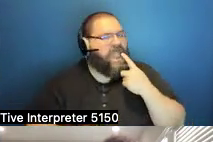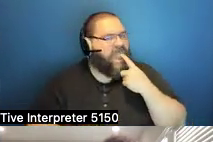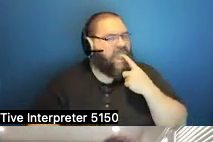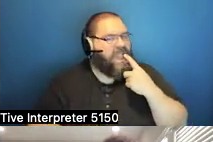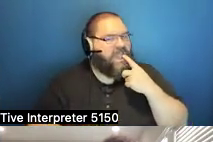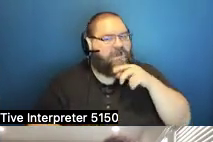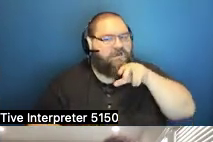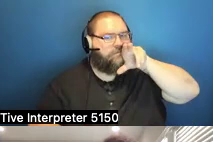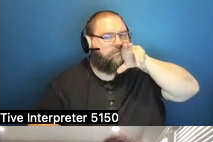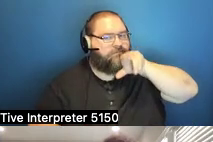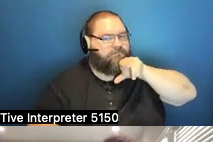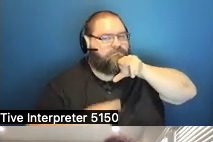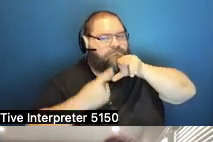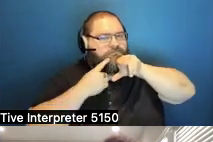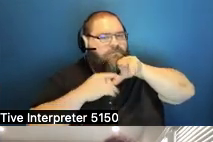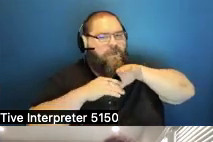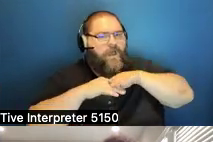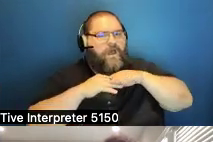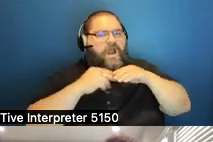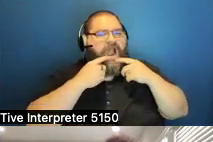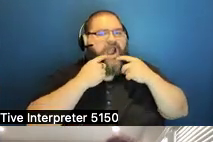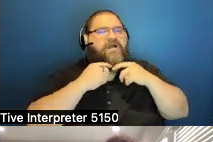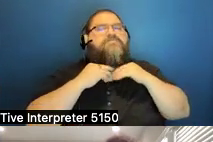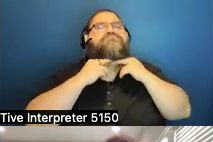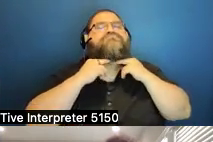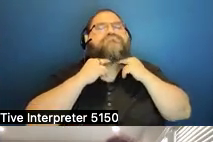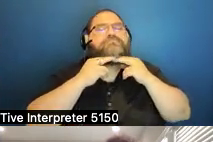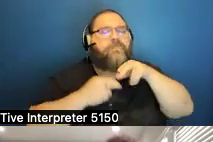across the floor of the mouth here. 19:42:27 And this is yo, bye!